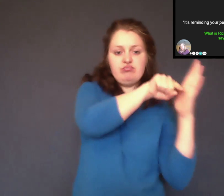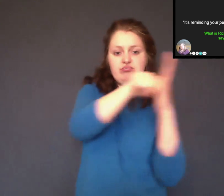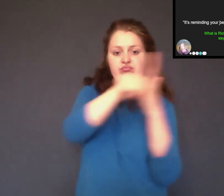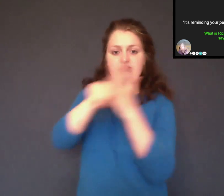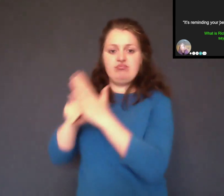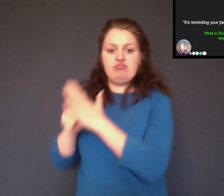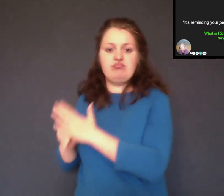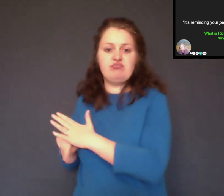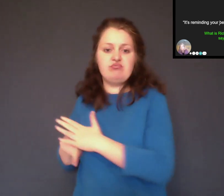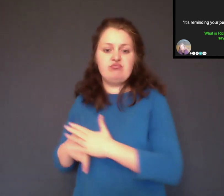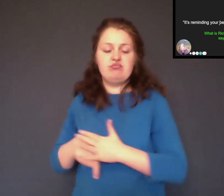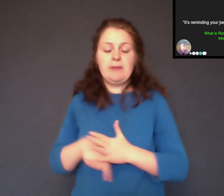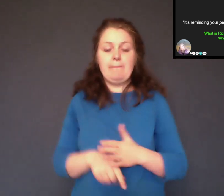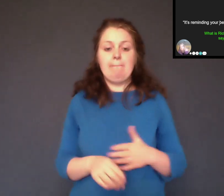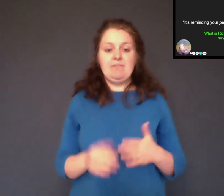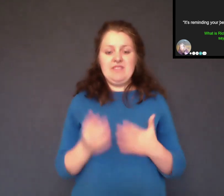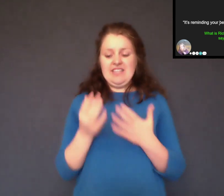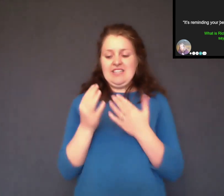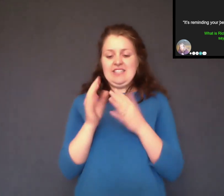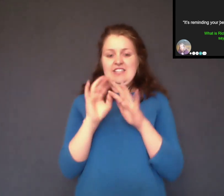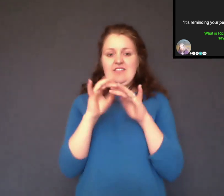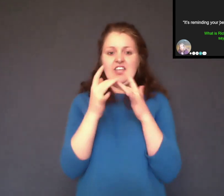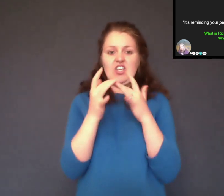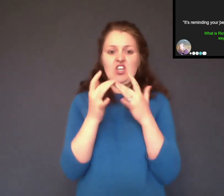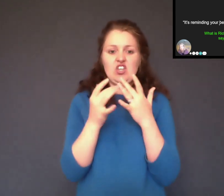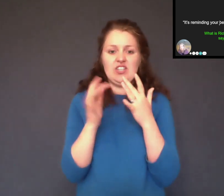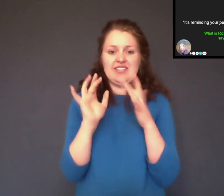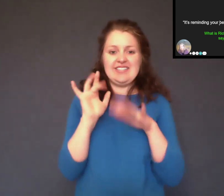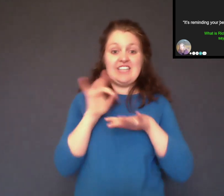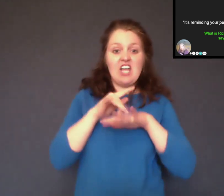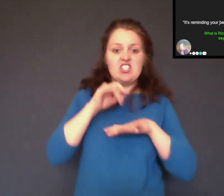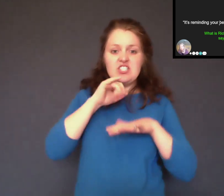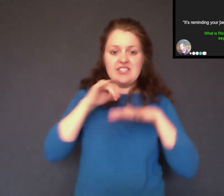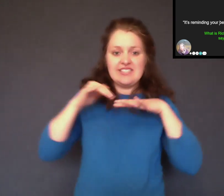to another touched by the dust his fingers began to crumble in their